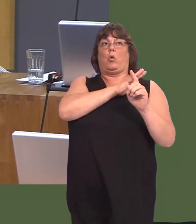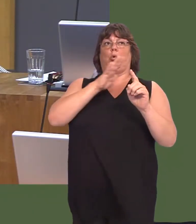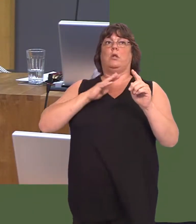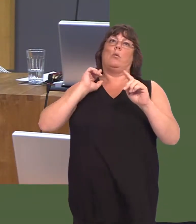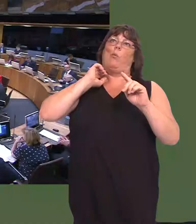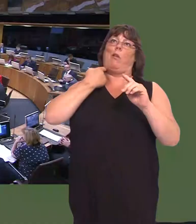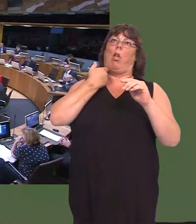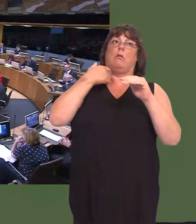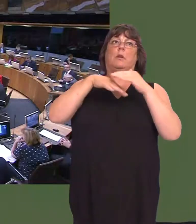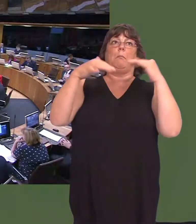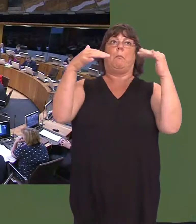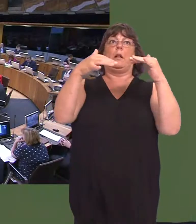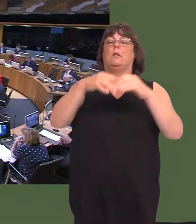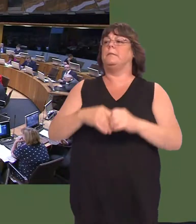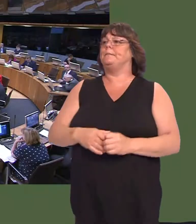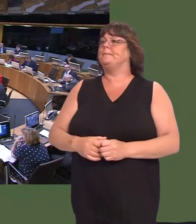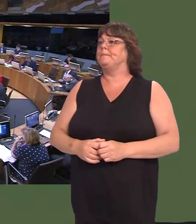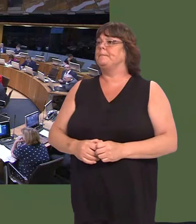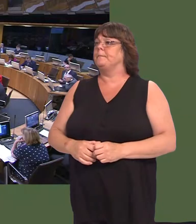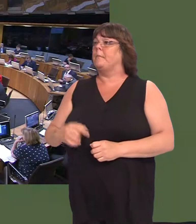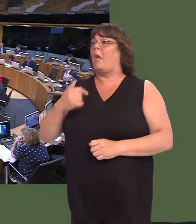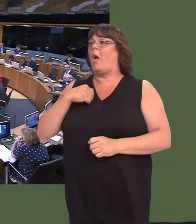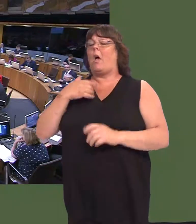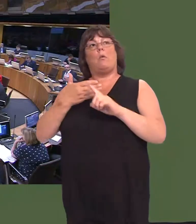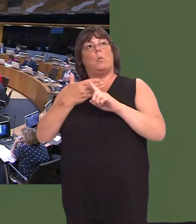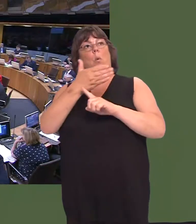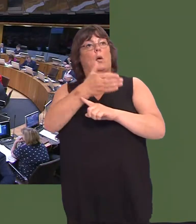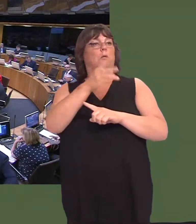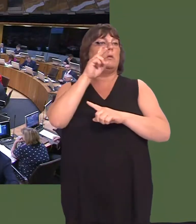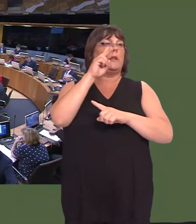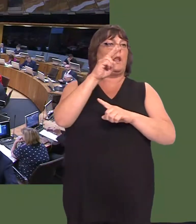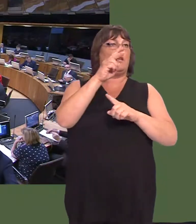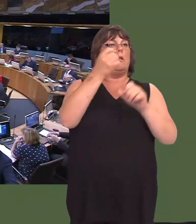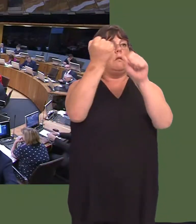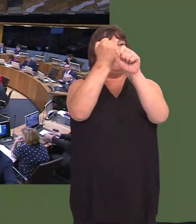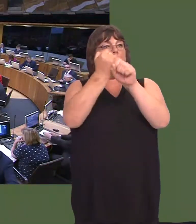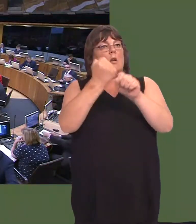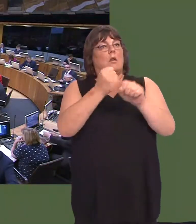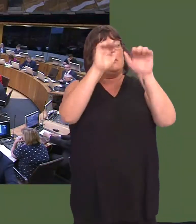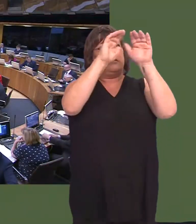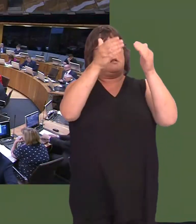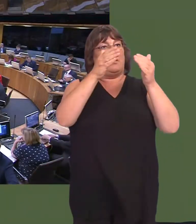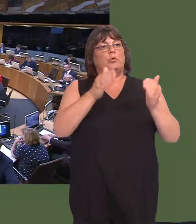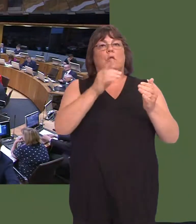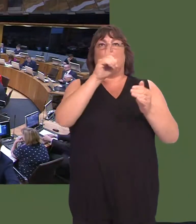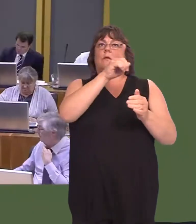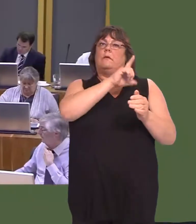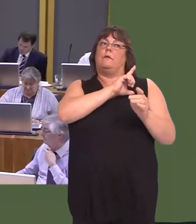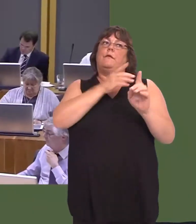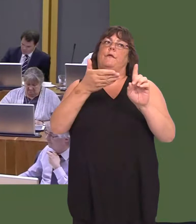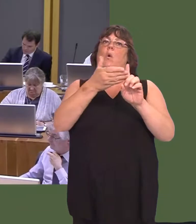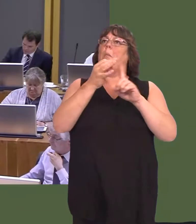Jenny Rathbone: I too visited the exhibition of the proposed sculpture of Chelsea Manning.